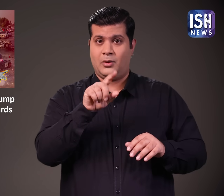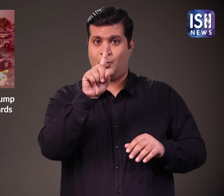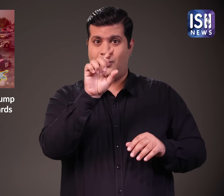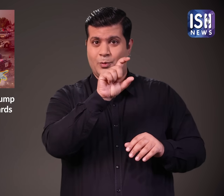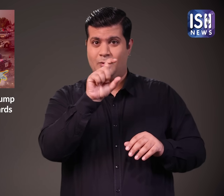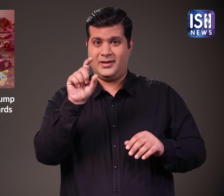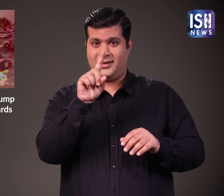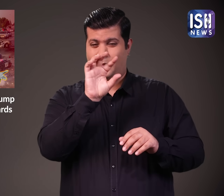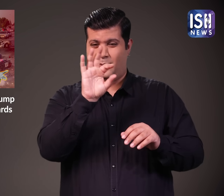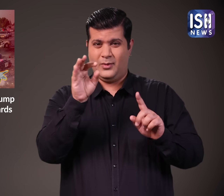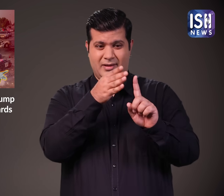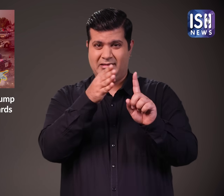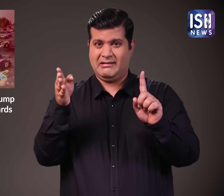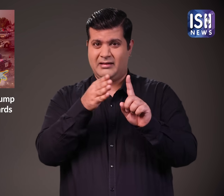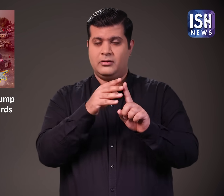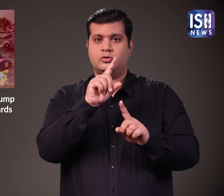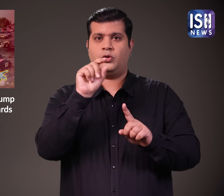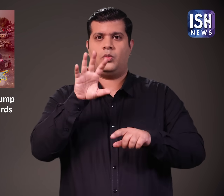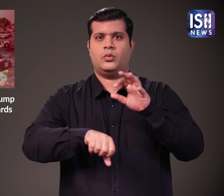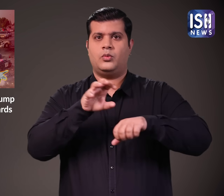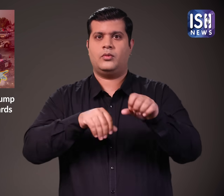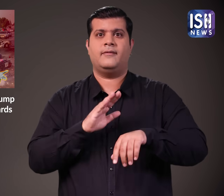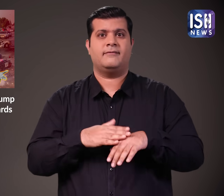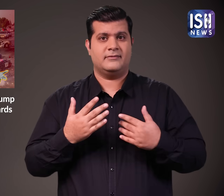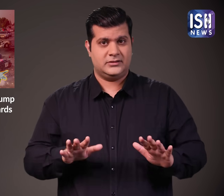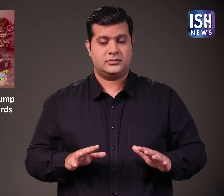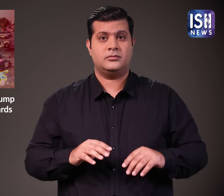In just one week, over 100 illegal immigrants were arrested.